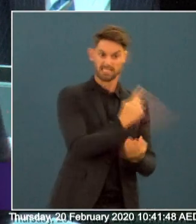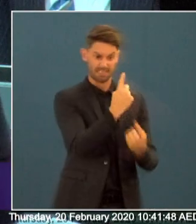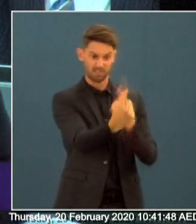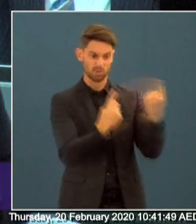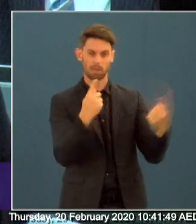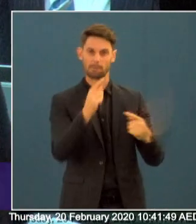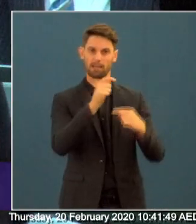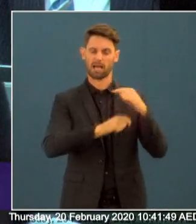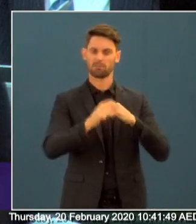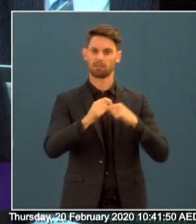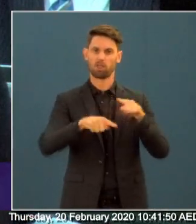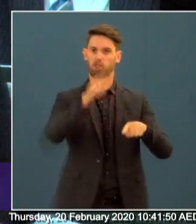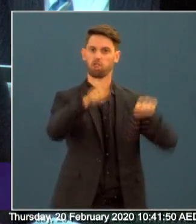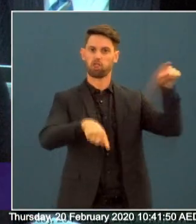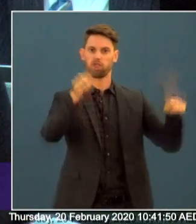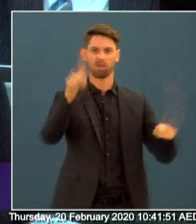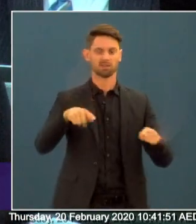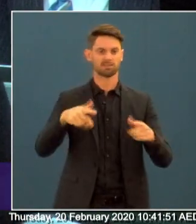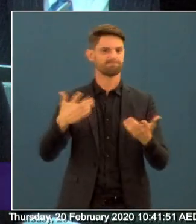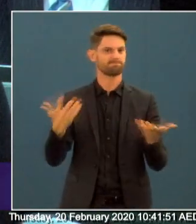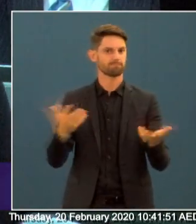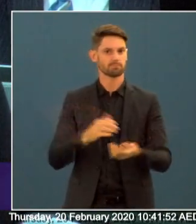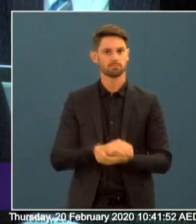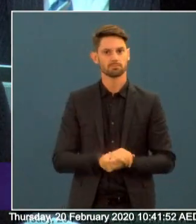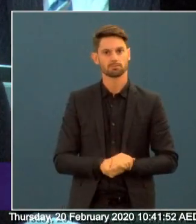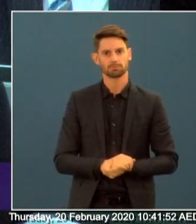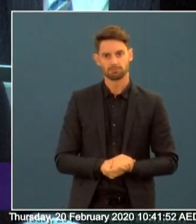you're not suggesting, are you, in your statement that doctors have overall done a poor job,